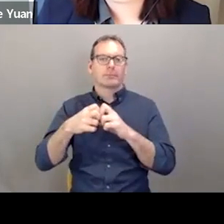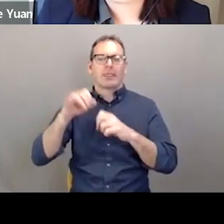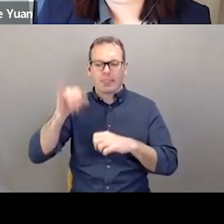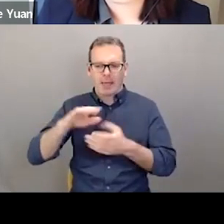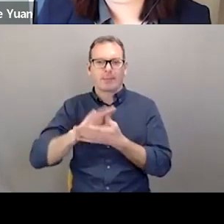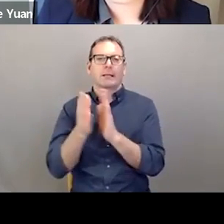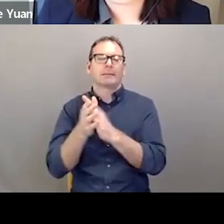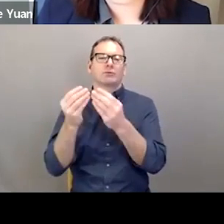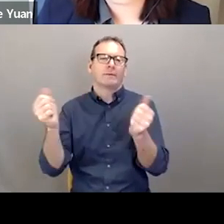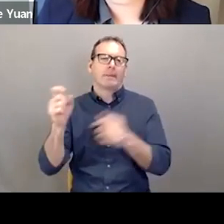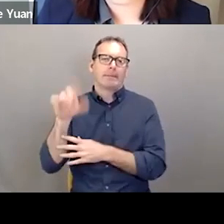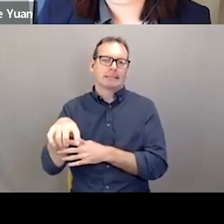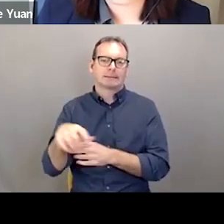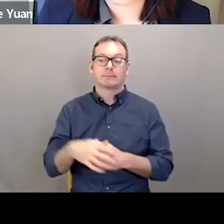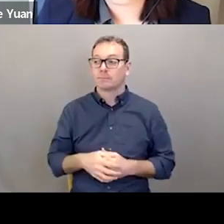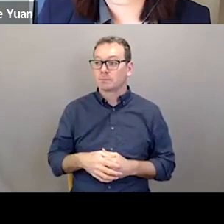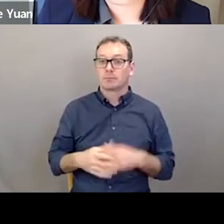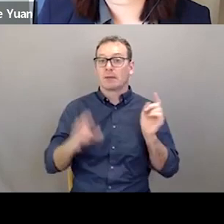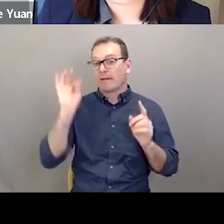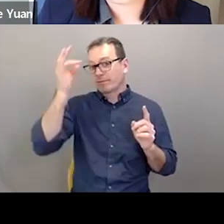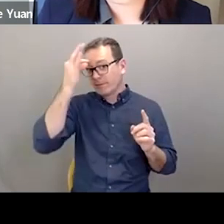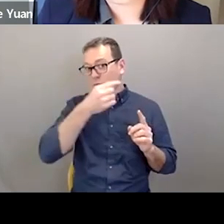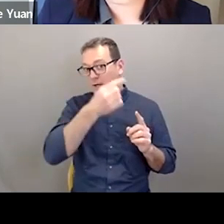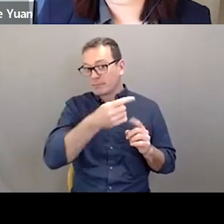either in the province or federally to support system navigation maybe we also